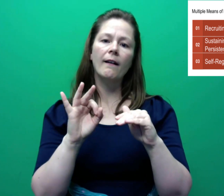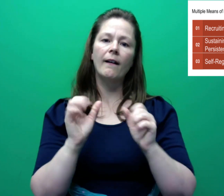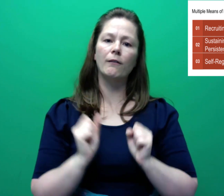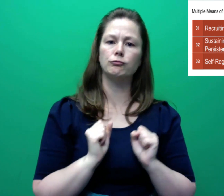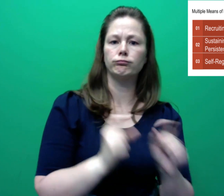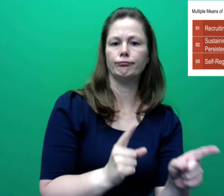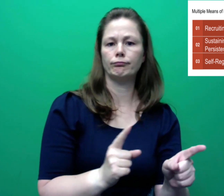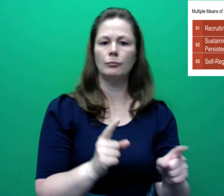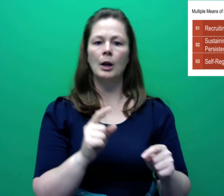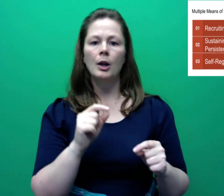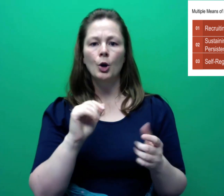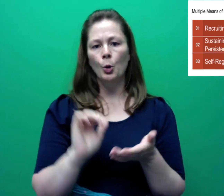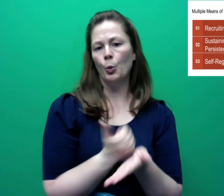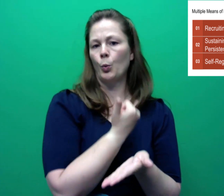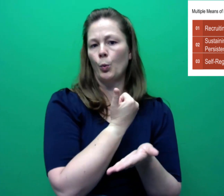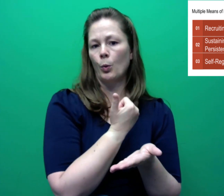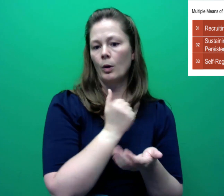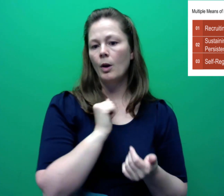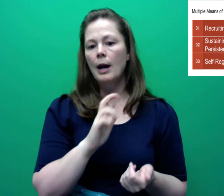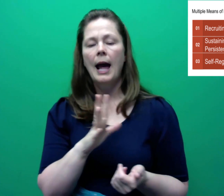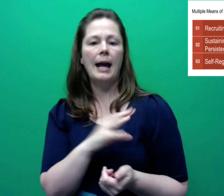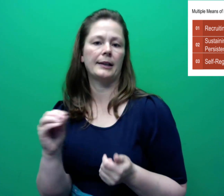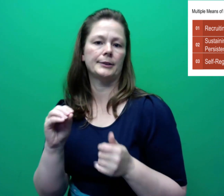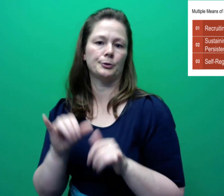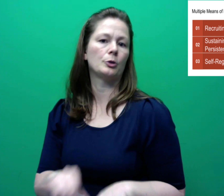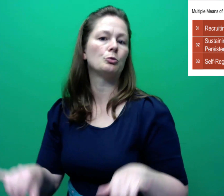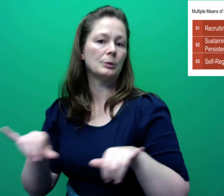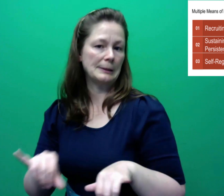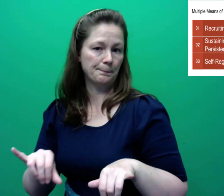levels of novelty or routine.